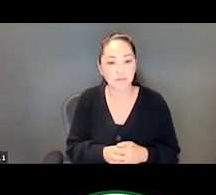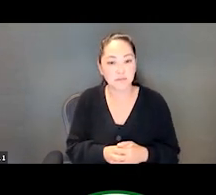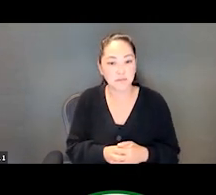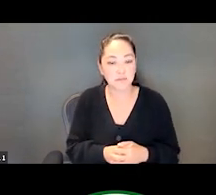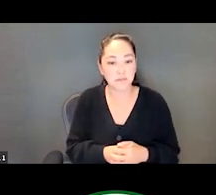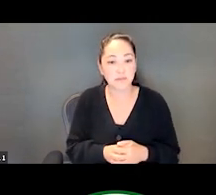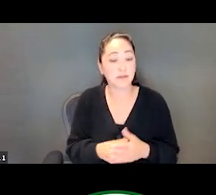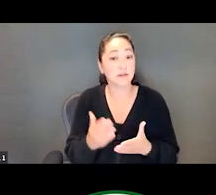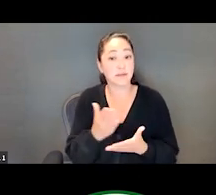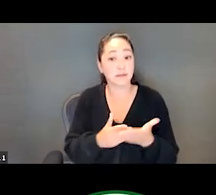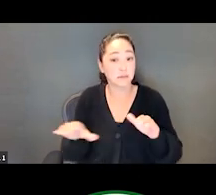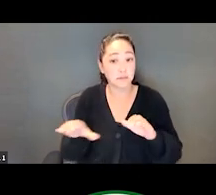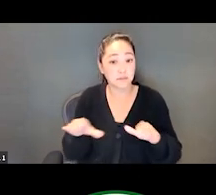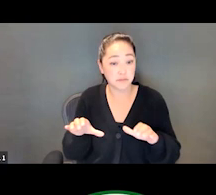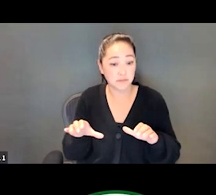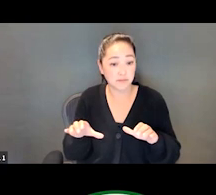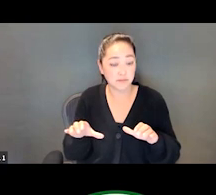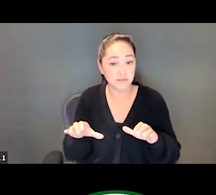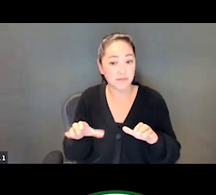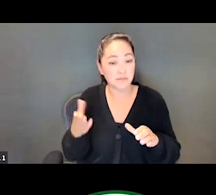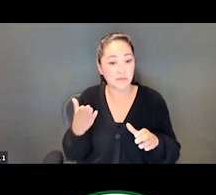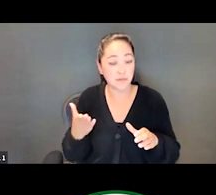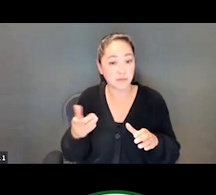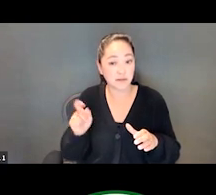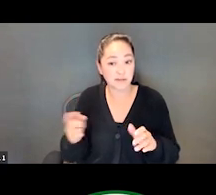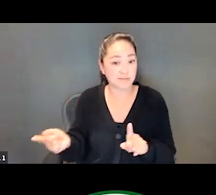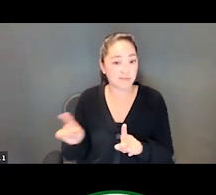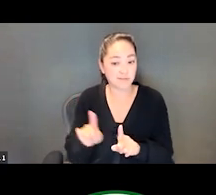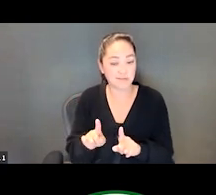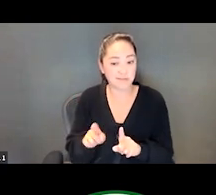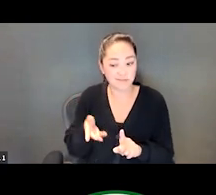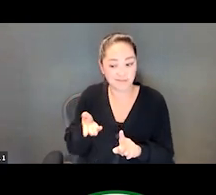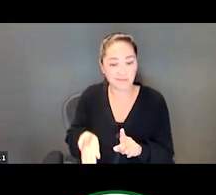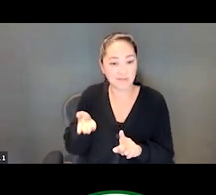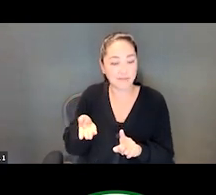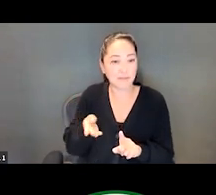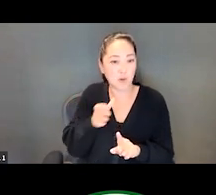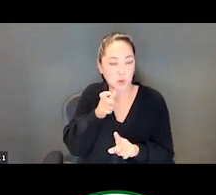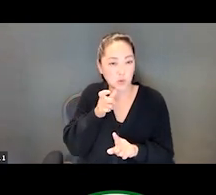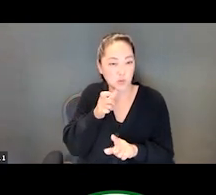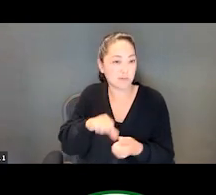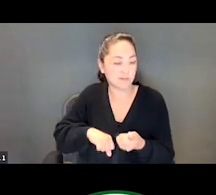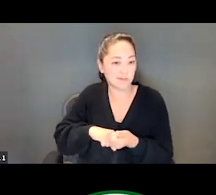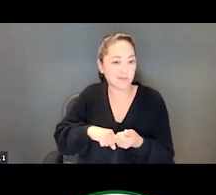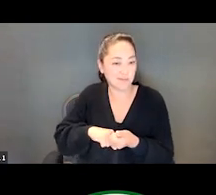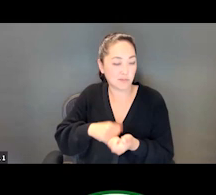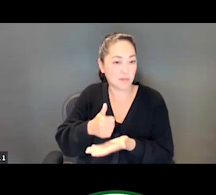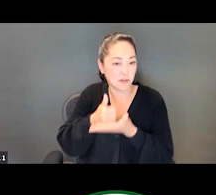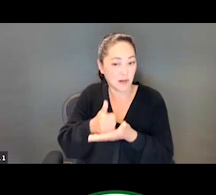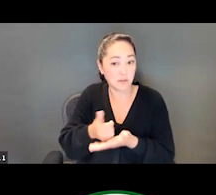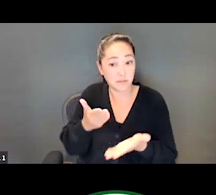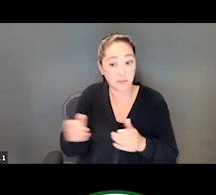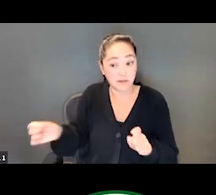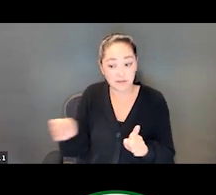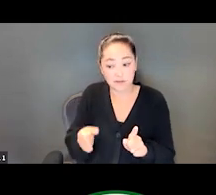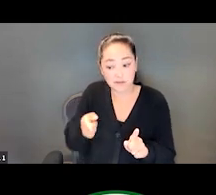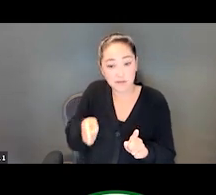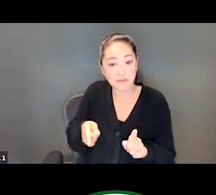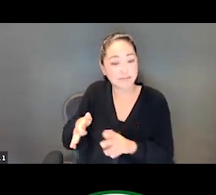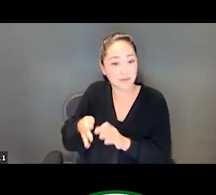You might need an interpreter. You might need to have somebody help you transfer into a